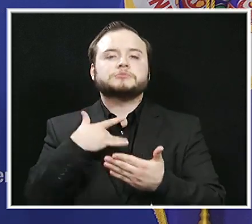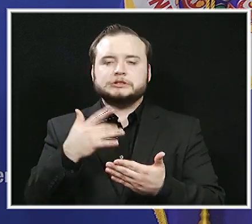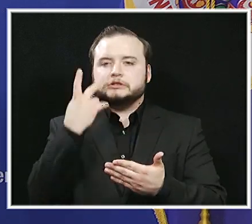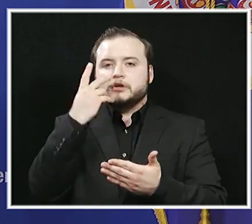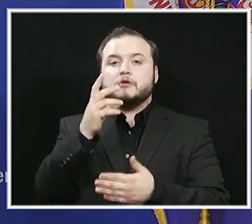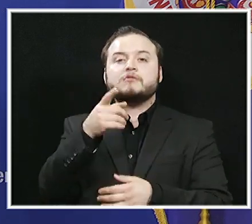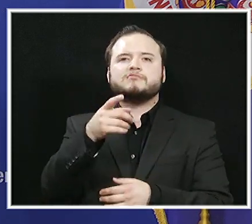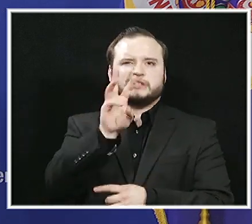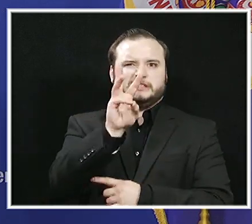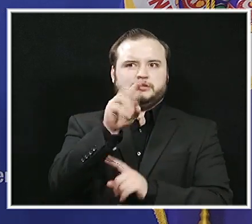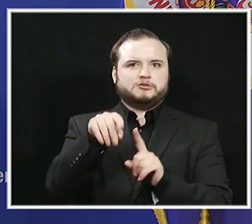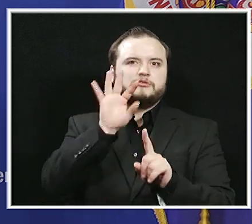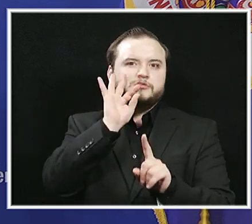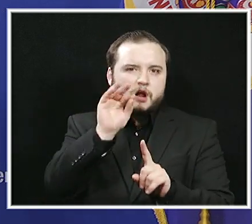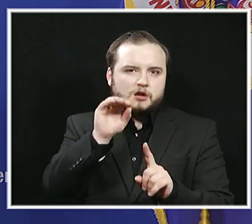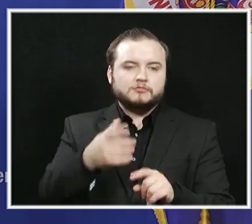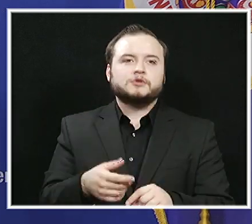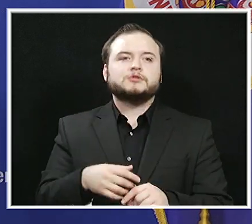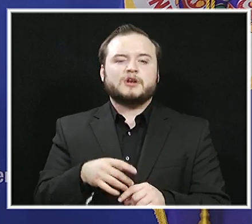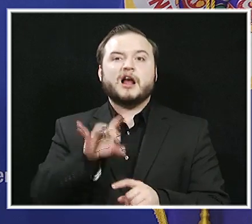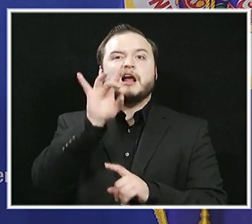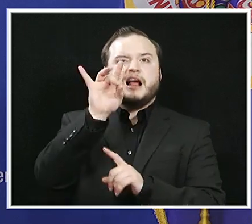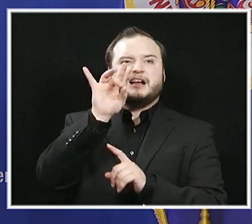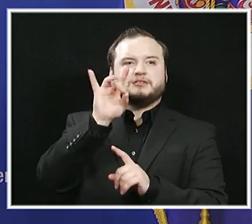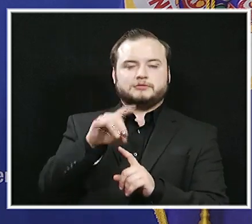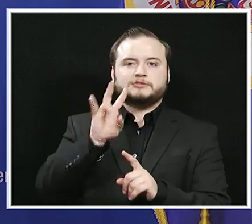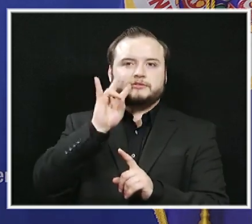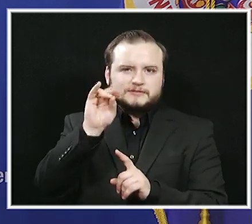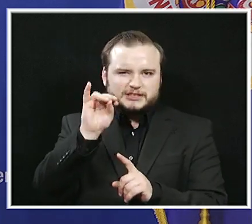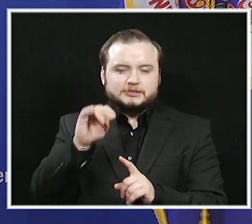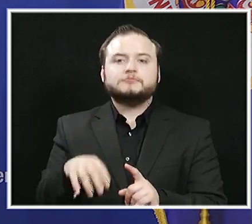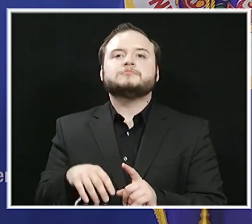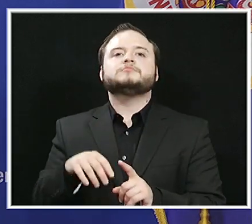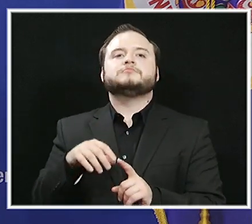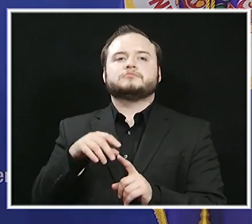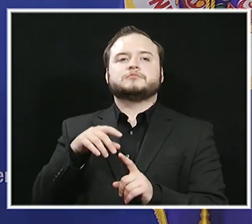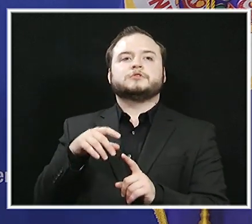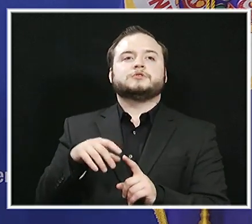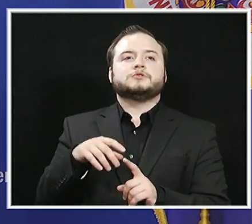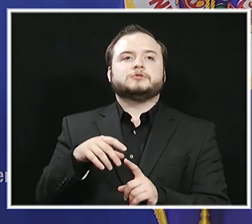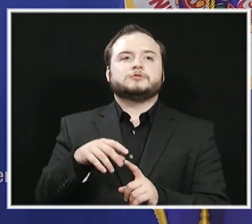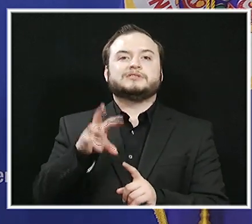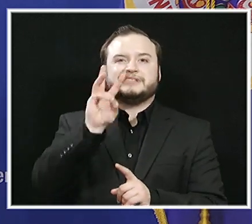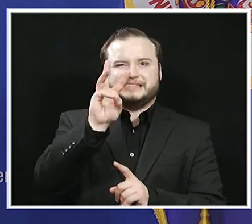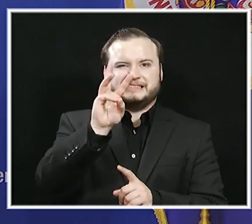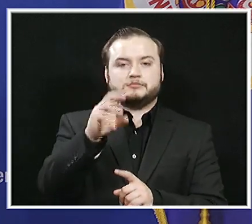Dakota, clay, Washington, has Winona. And these continue to skew toward the elderly. Six people